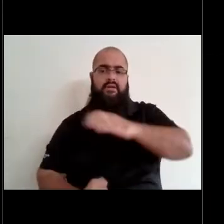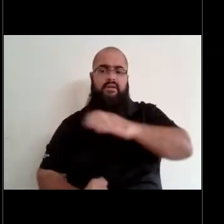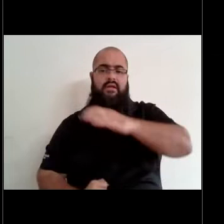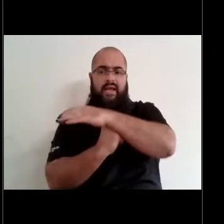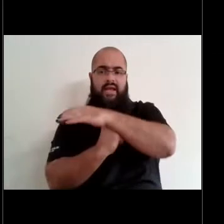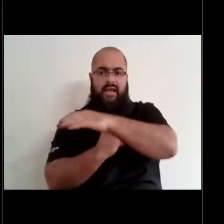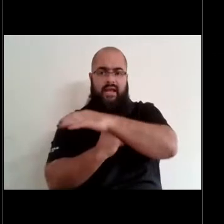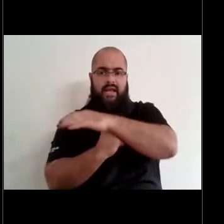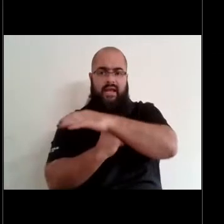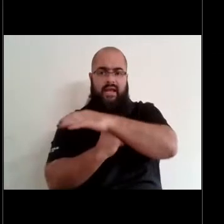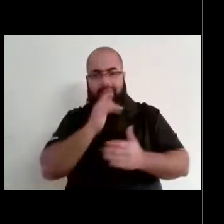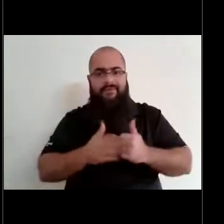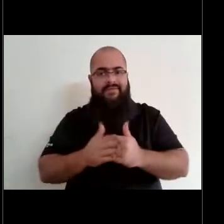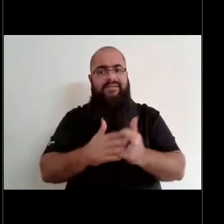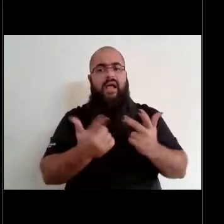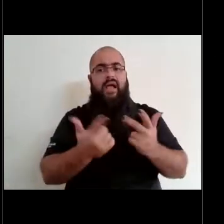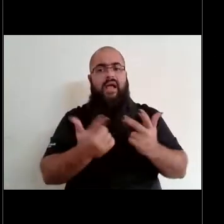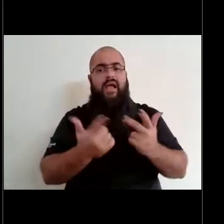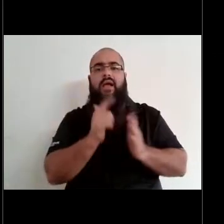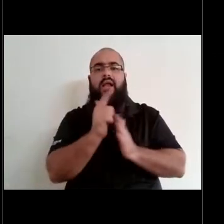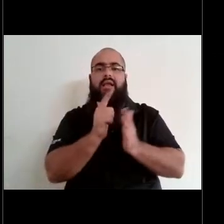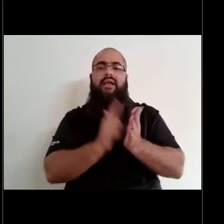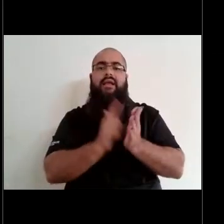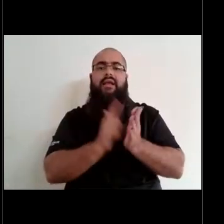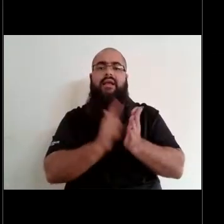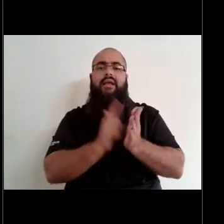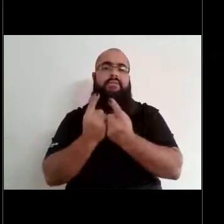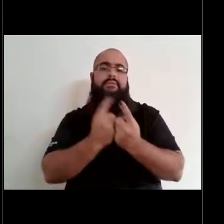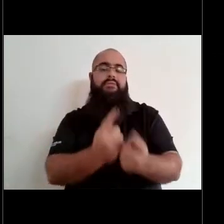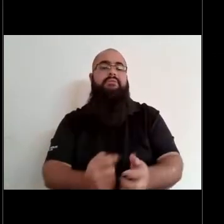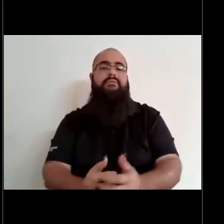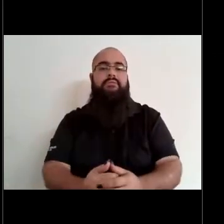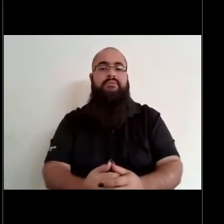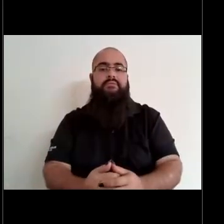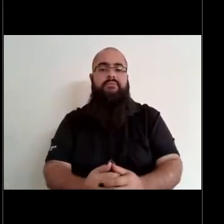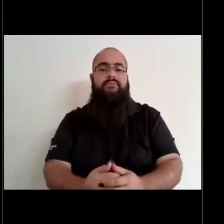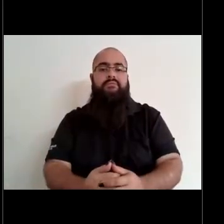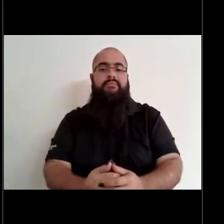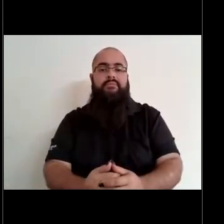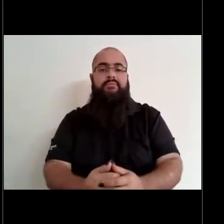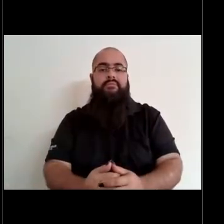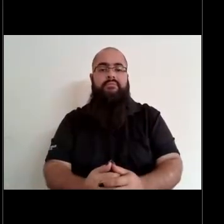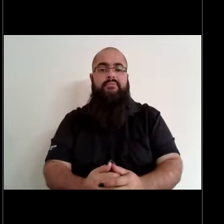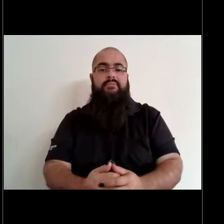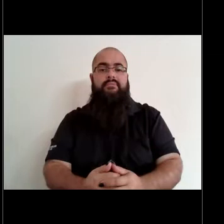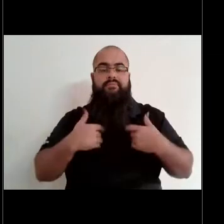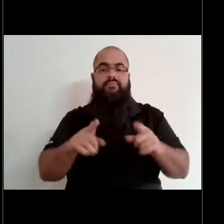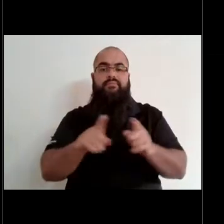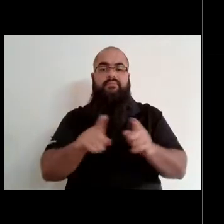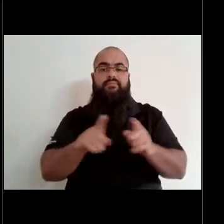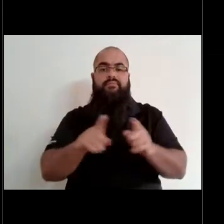Obviously, there are ongoing risk issues there, so we would help them potentially if need